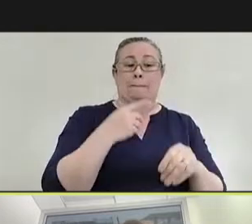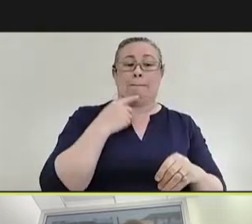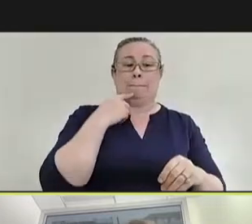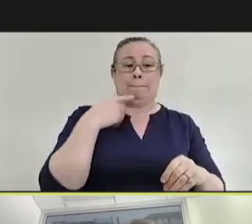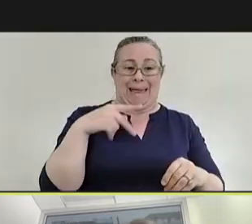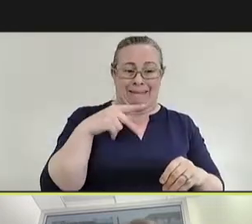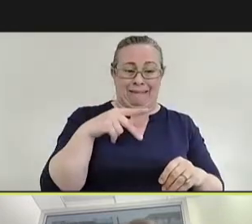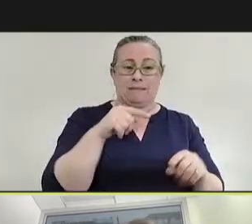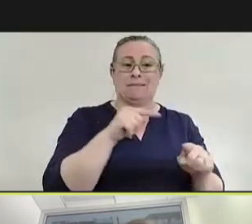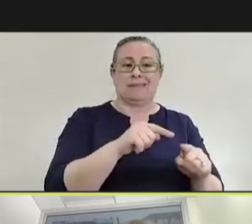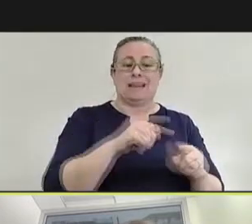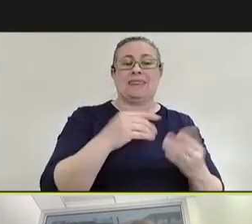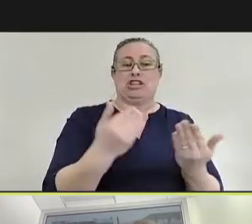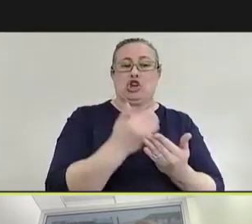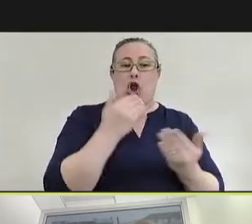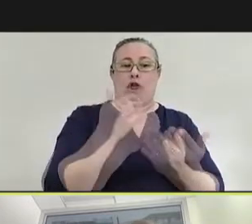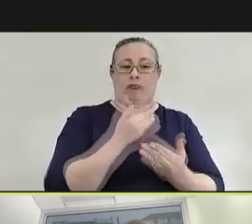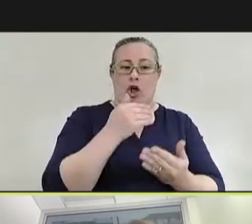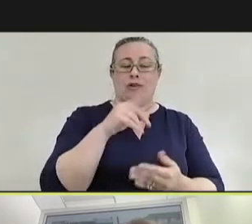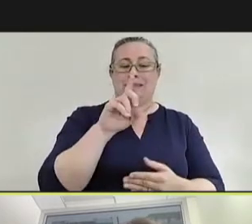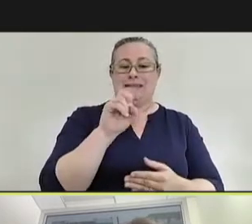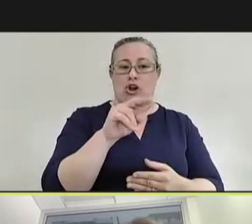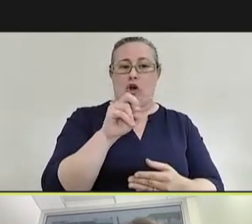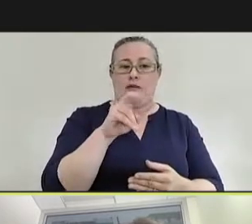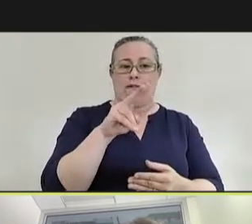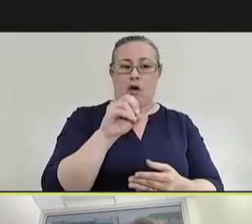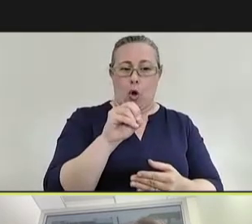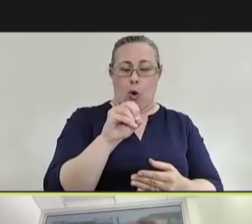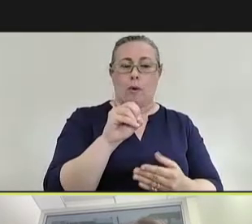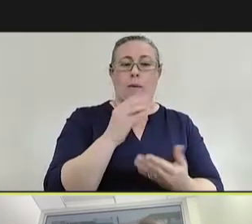the de novo backbone that's been generated at the core of the protein. And then it was